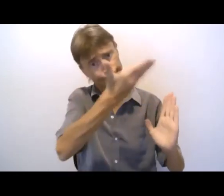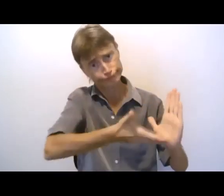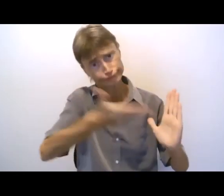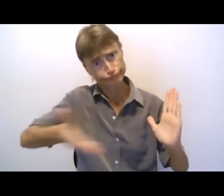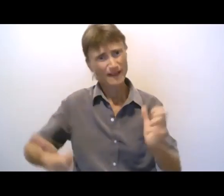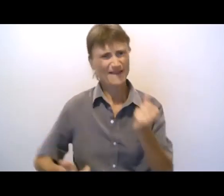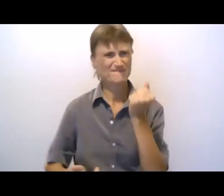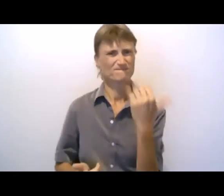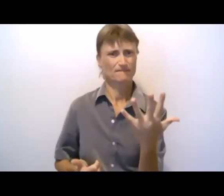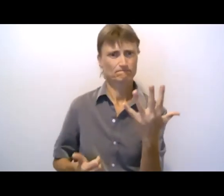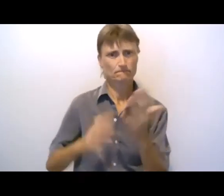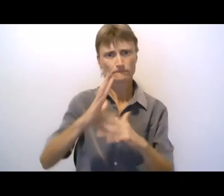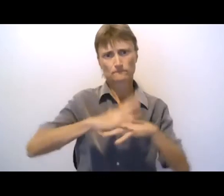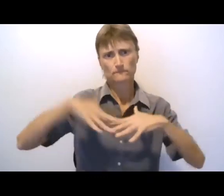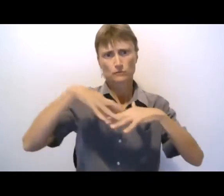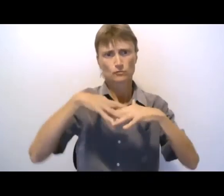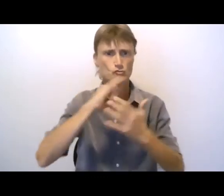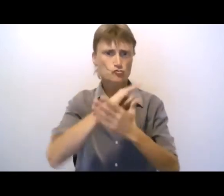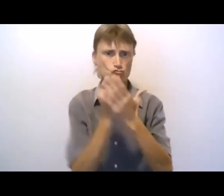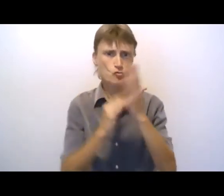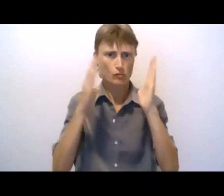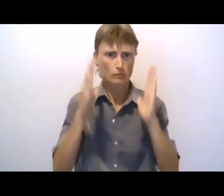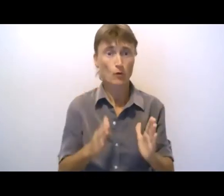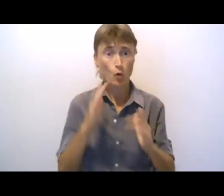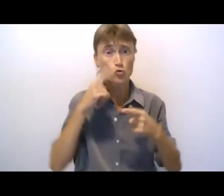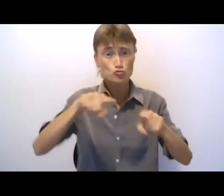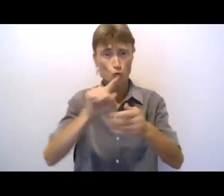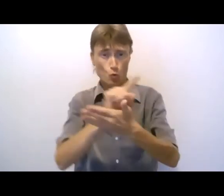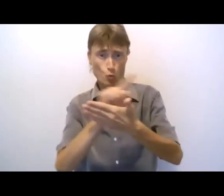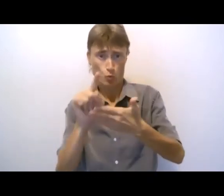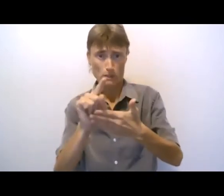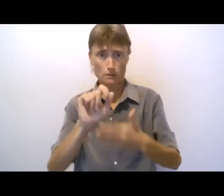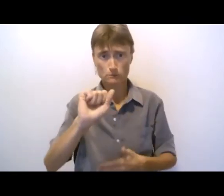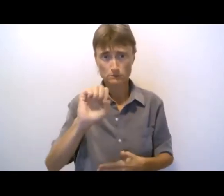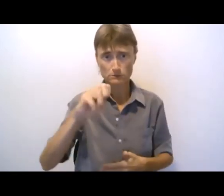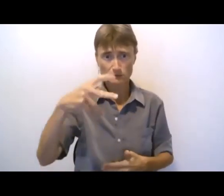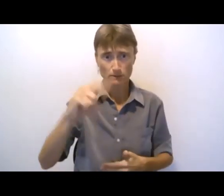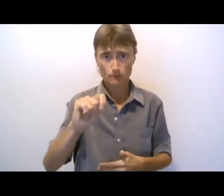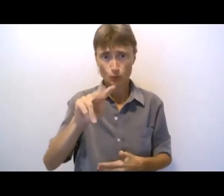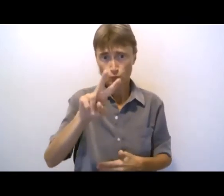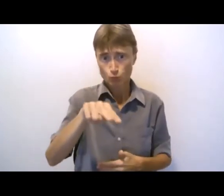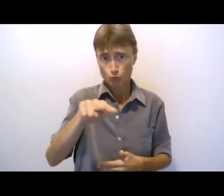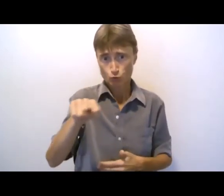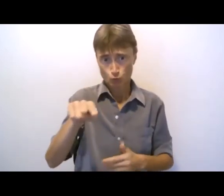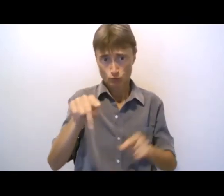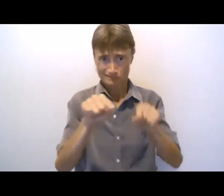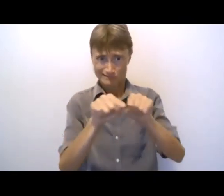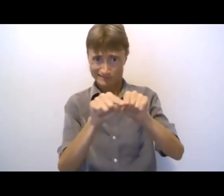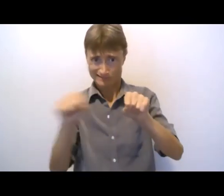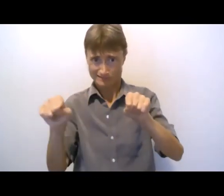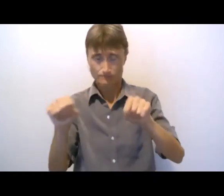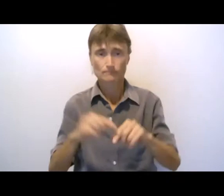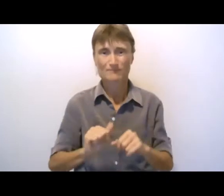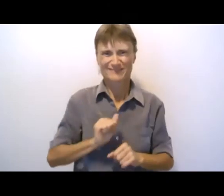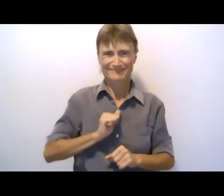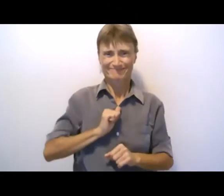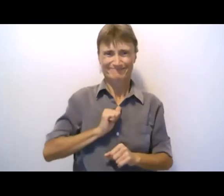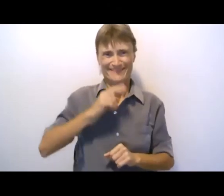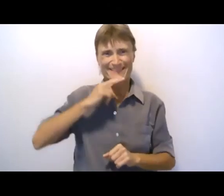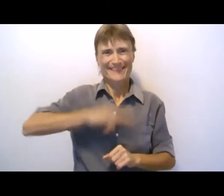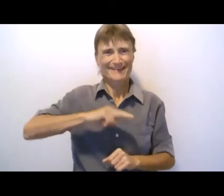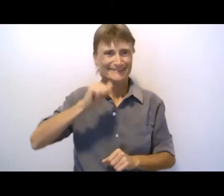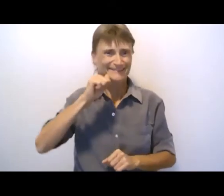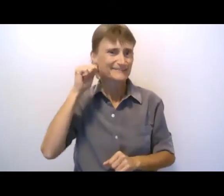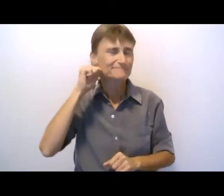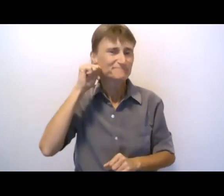on the week of September 22. And I was really lucky yesterday to go out